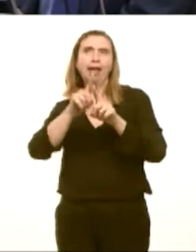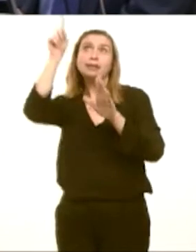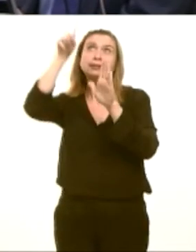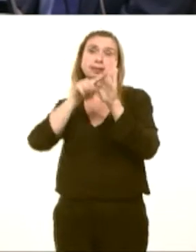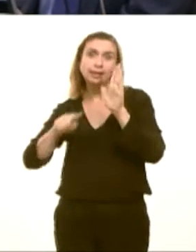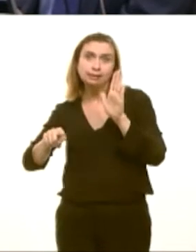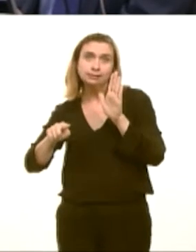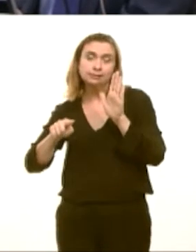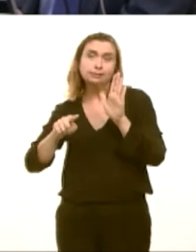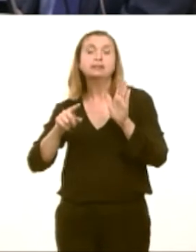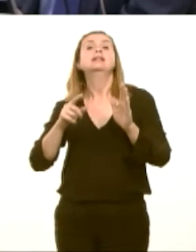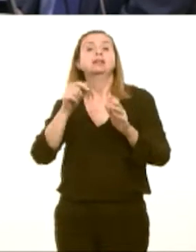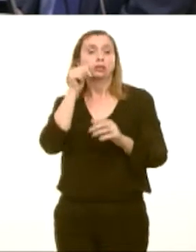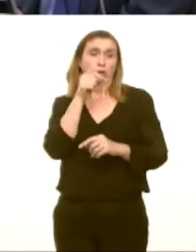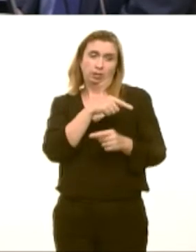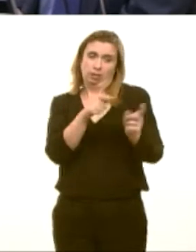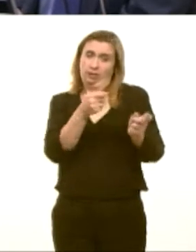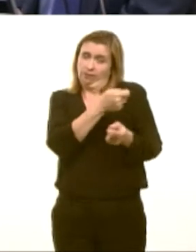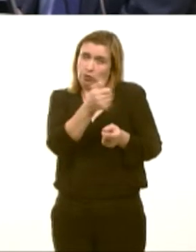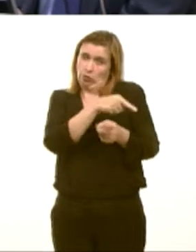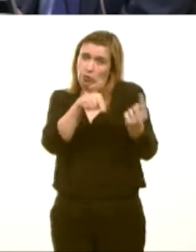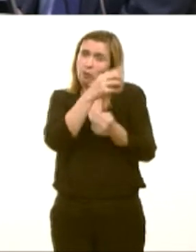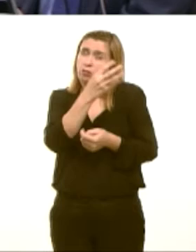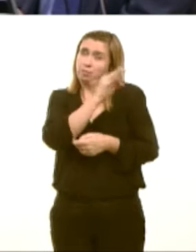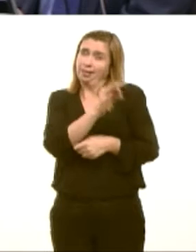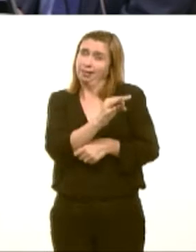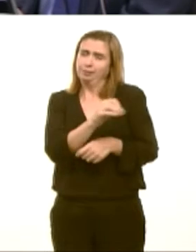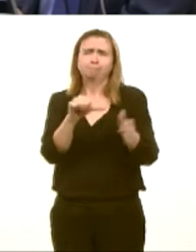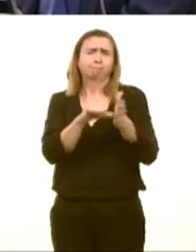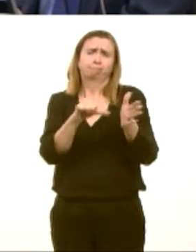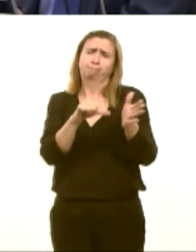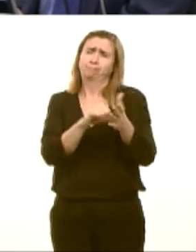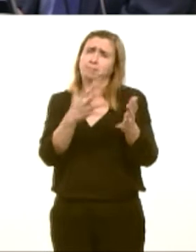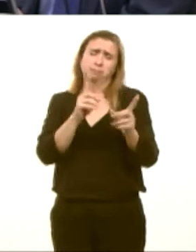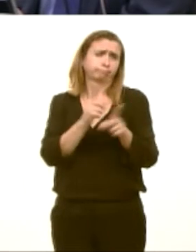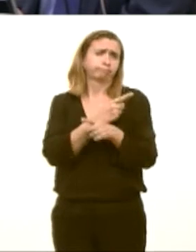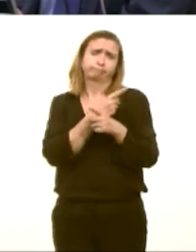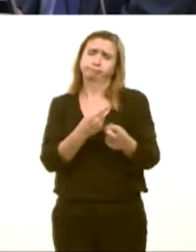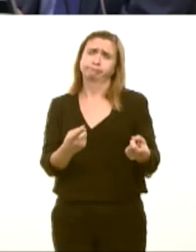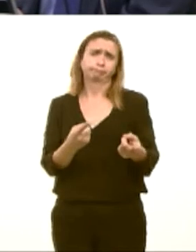We know that 4 per cent will be very difficult, if not impossible, to reach via Superfast